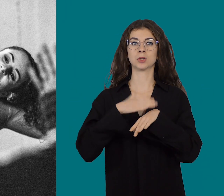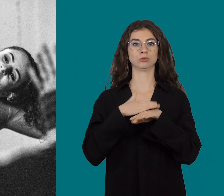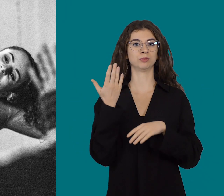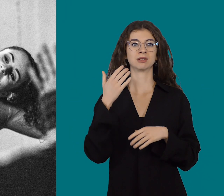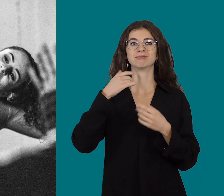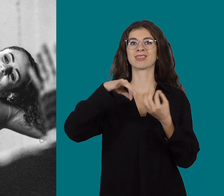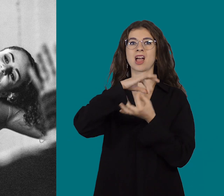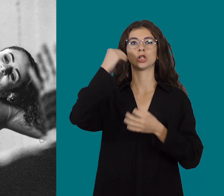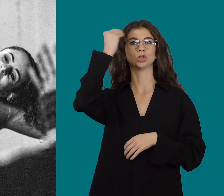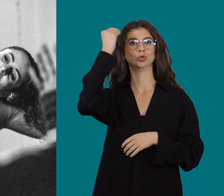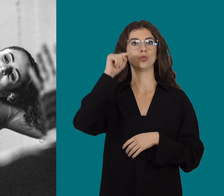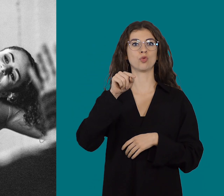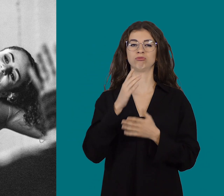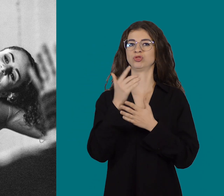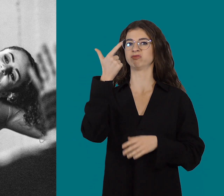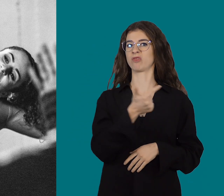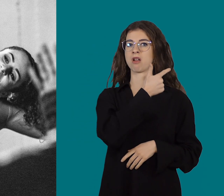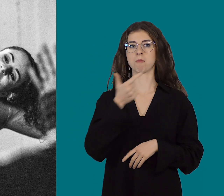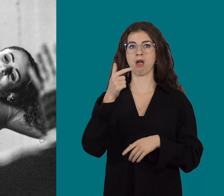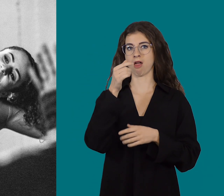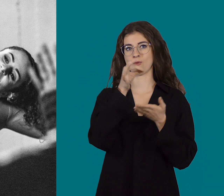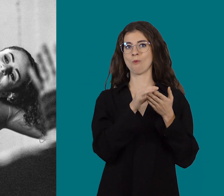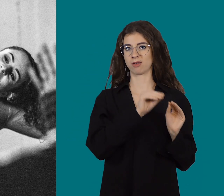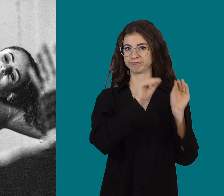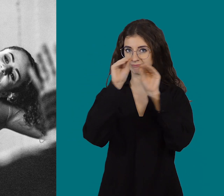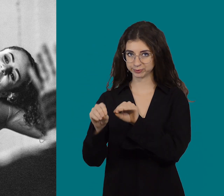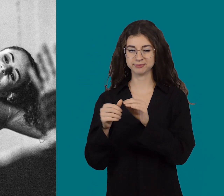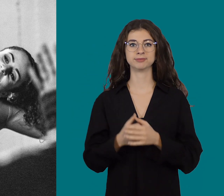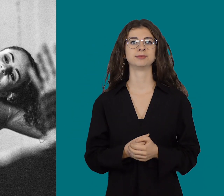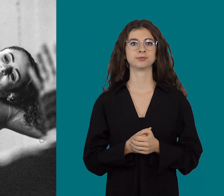For example with the school she has changed twice.